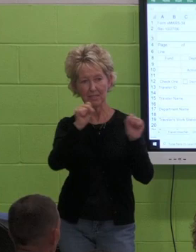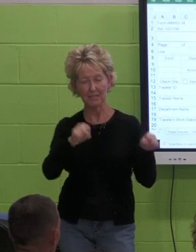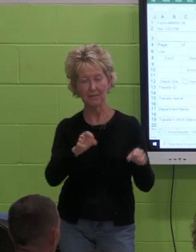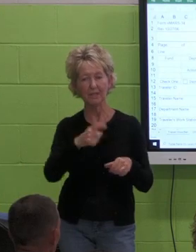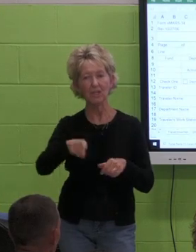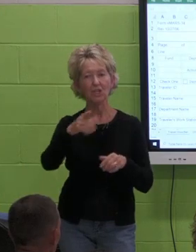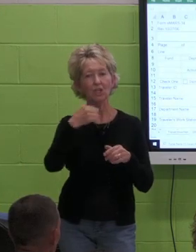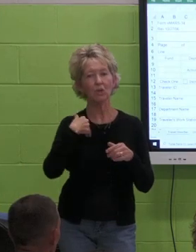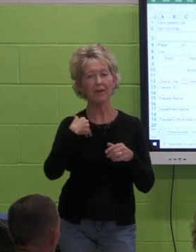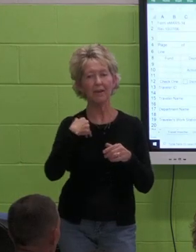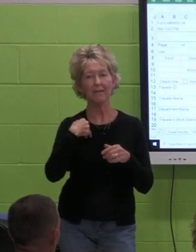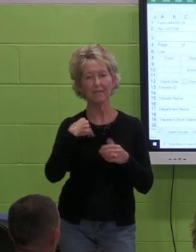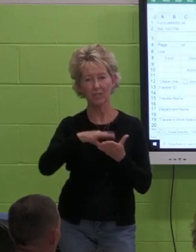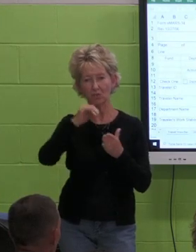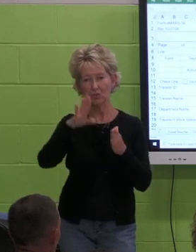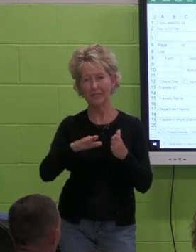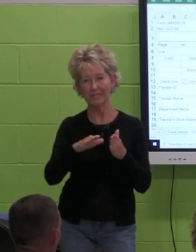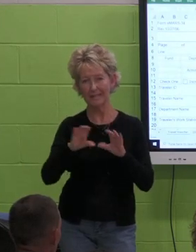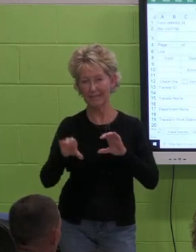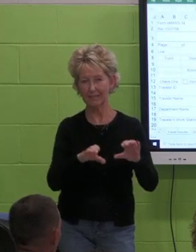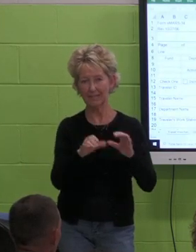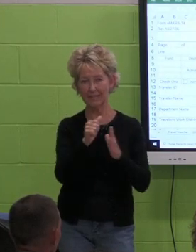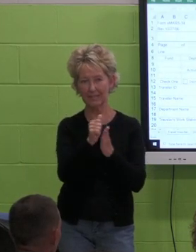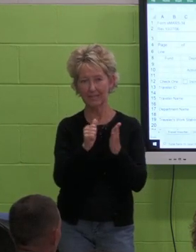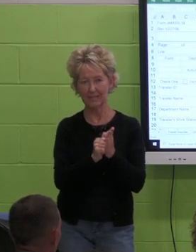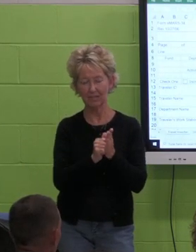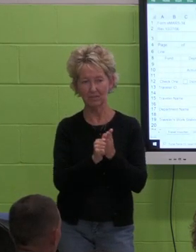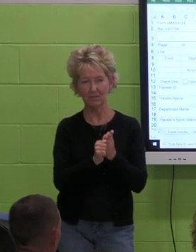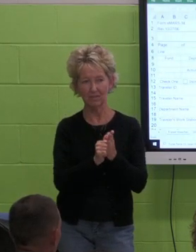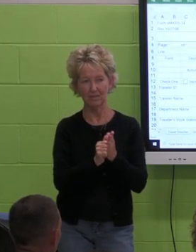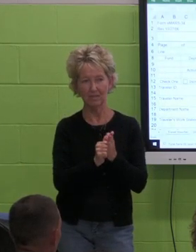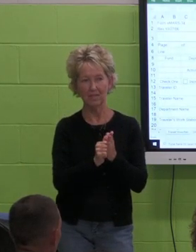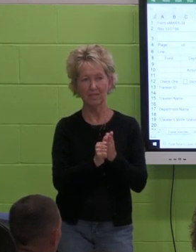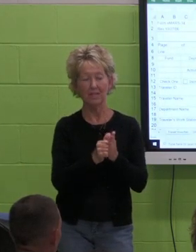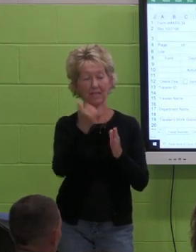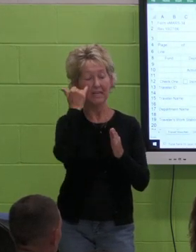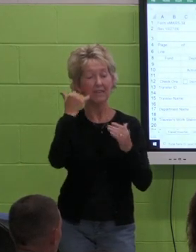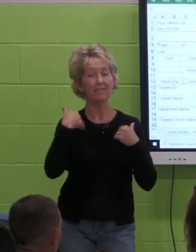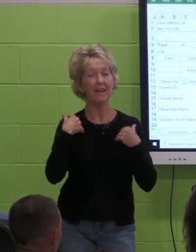Student Activity accounts so could I just see a show of hands as who has A Student Activity